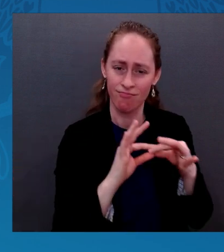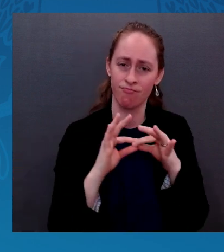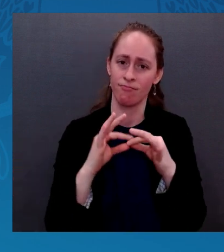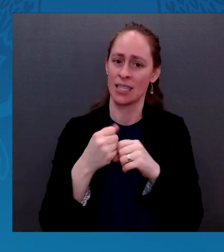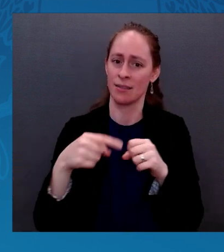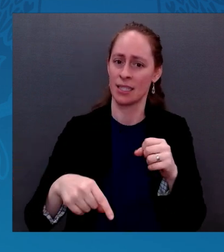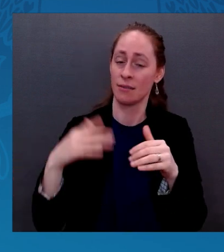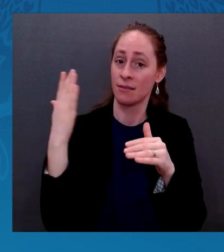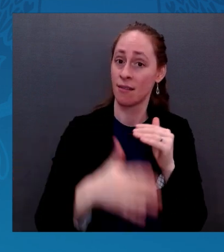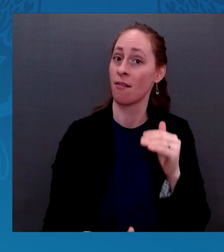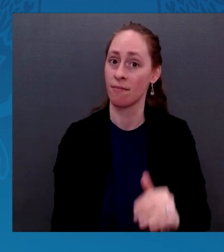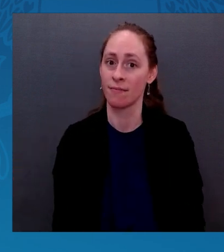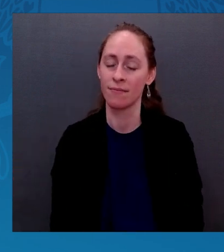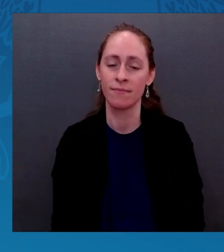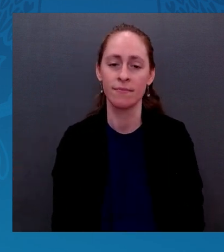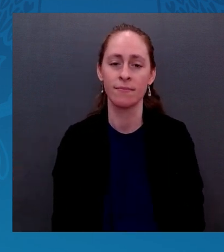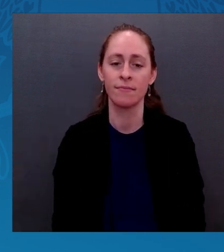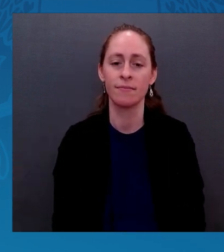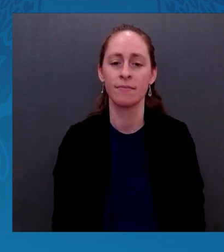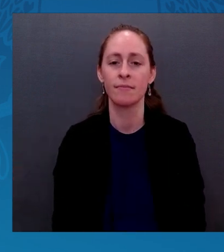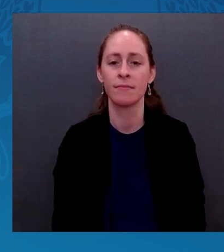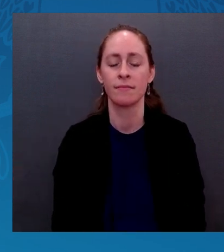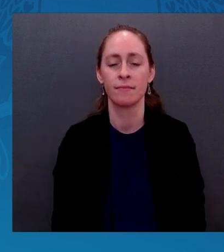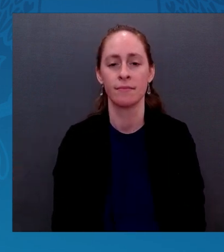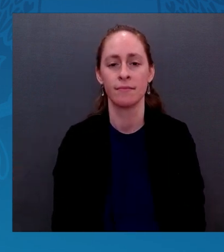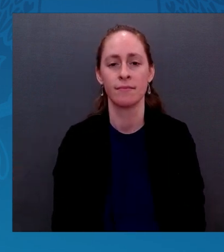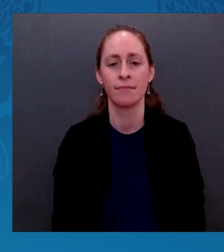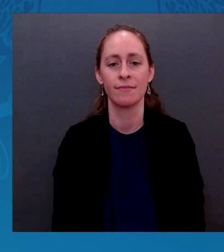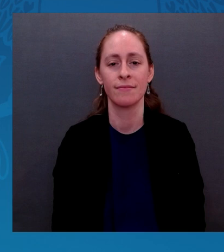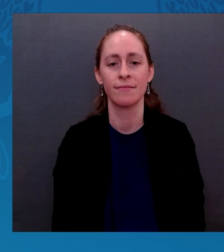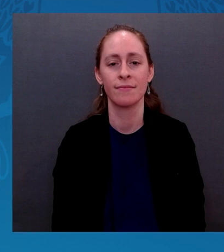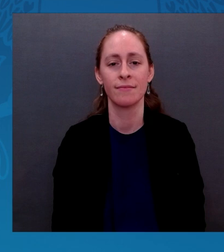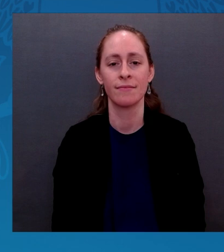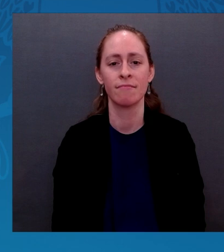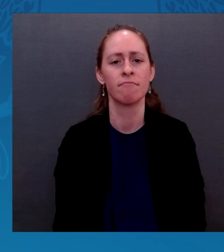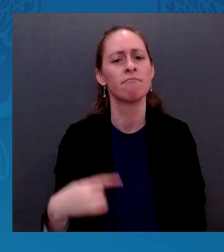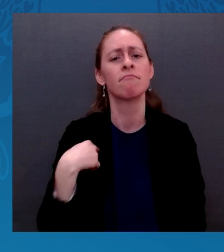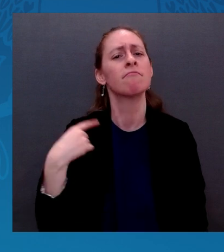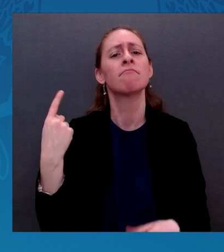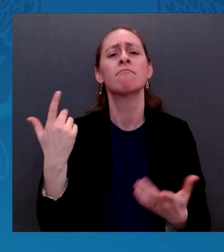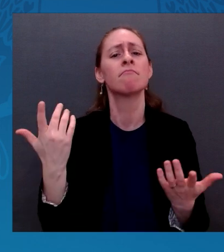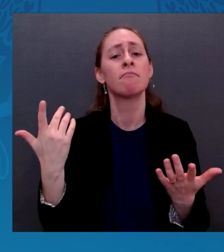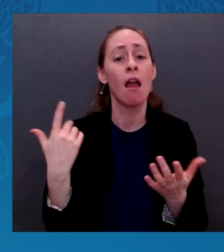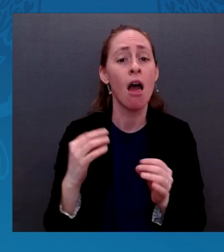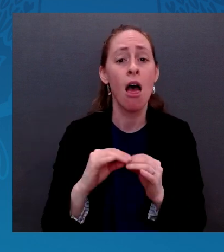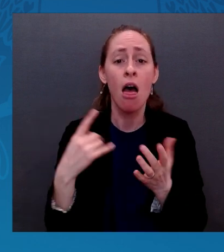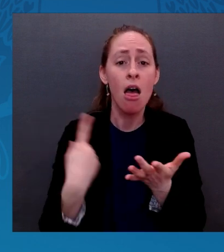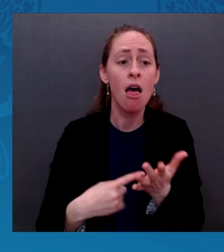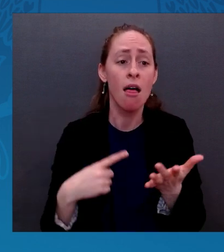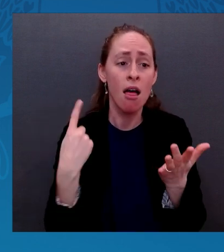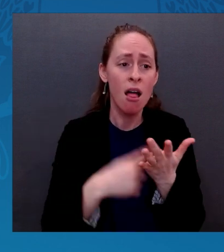but really we are here to not talk about the crisis as much as the solution. The solution is evident.